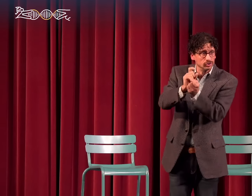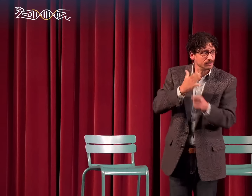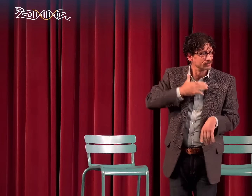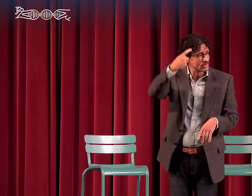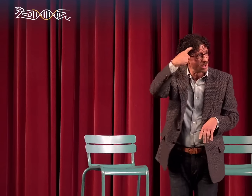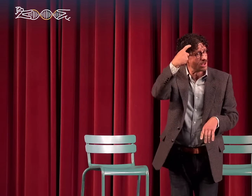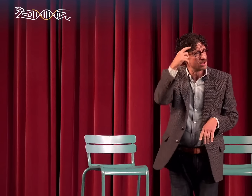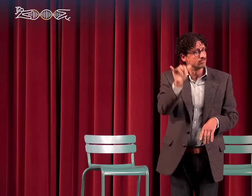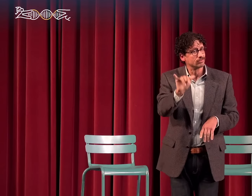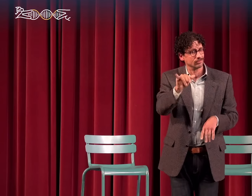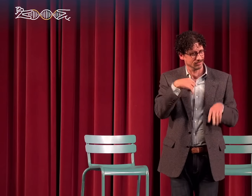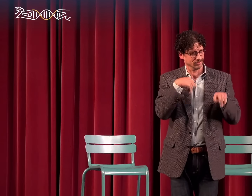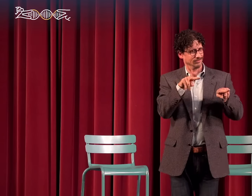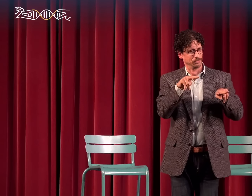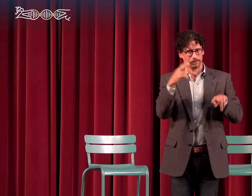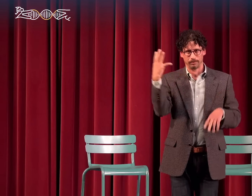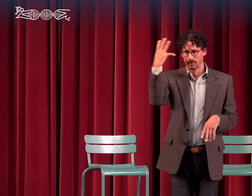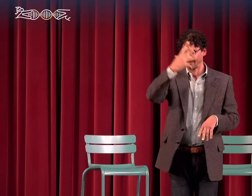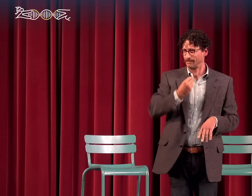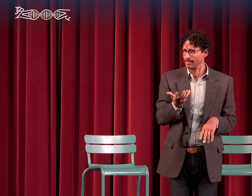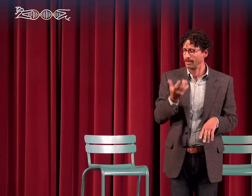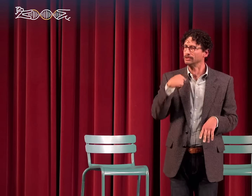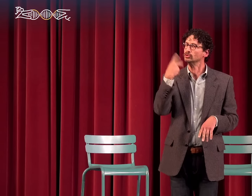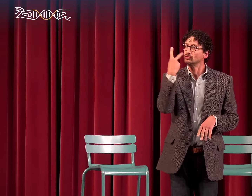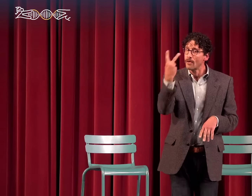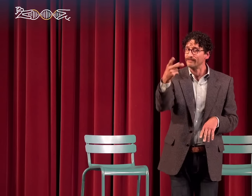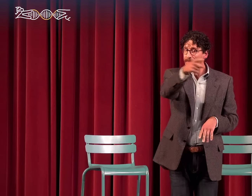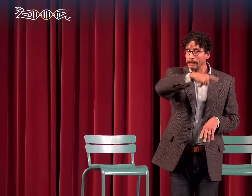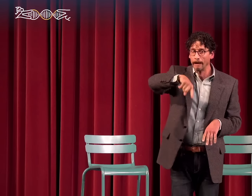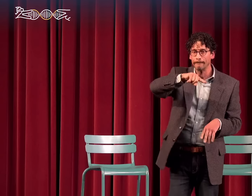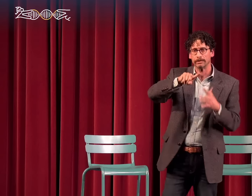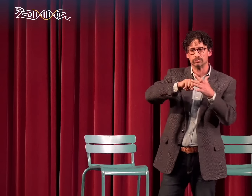What a great idea. That is the beauty that comes with debate.